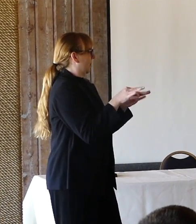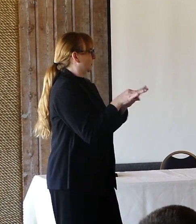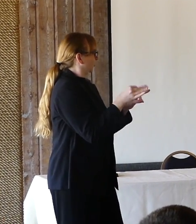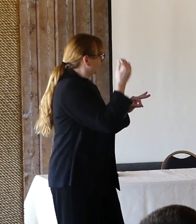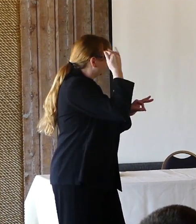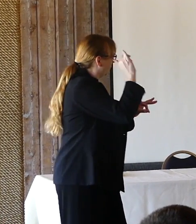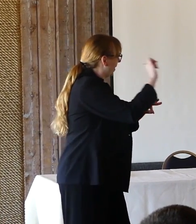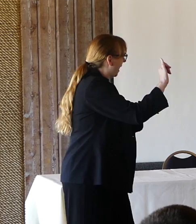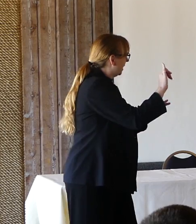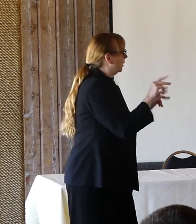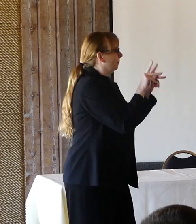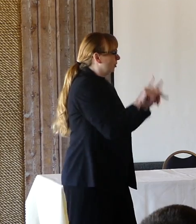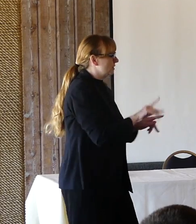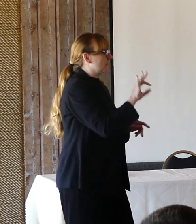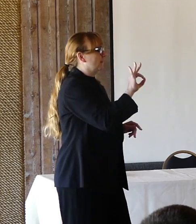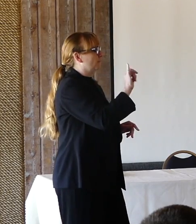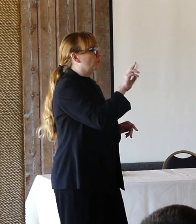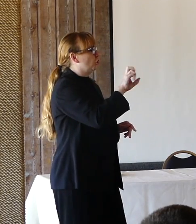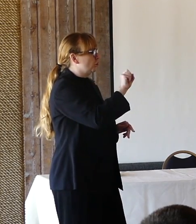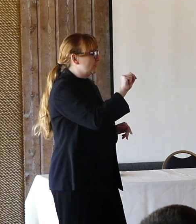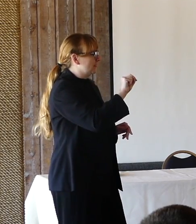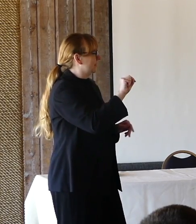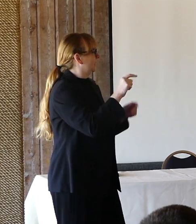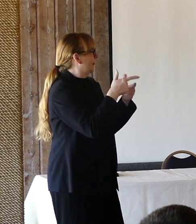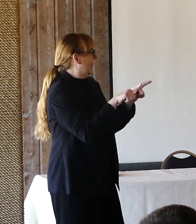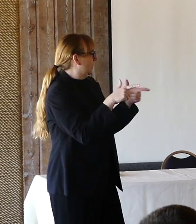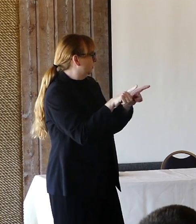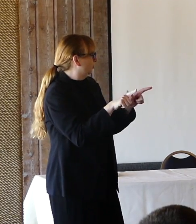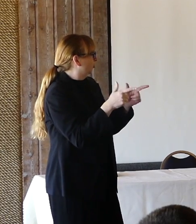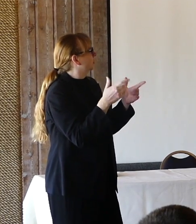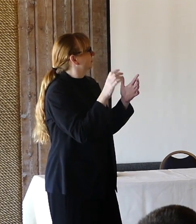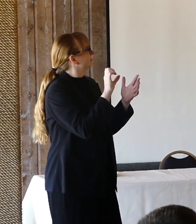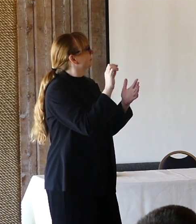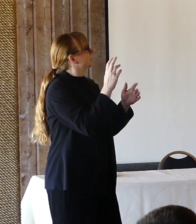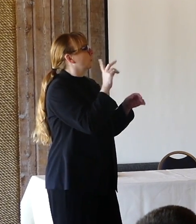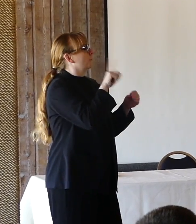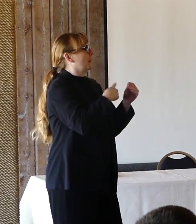What kind of language do you prefer. I personally prefer you to recognize